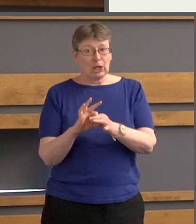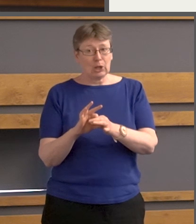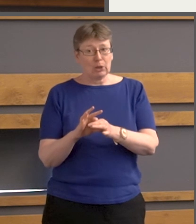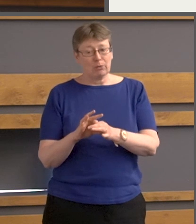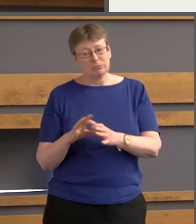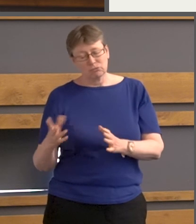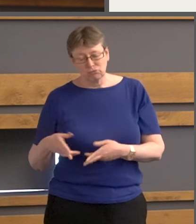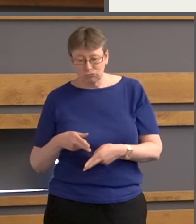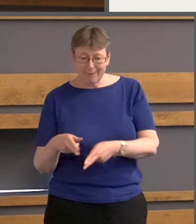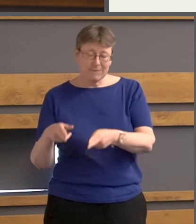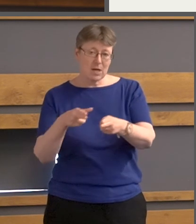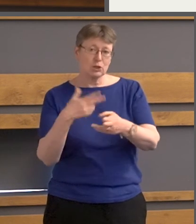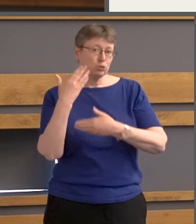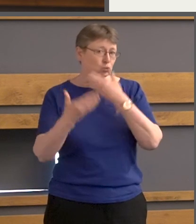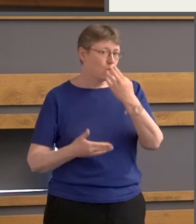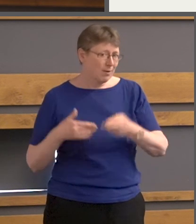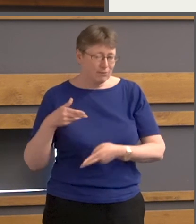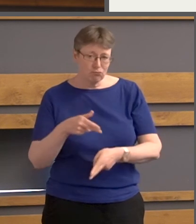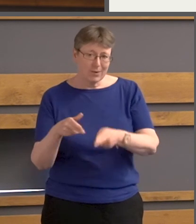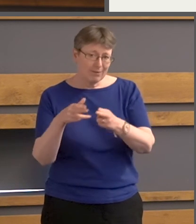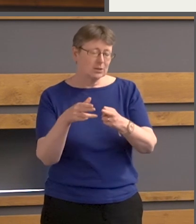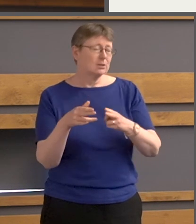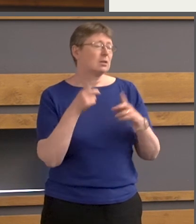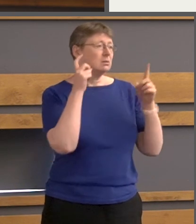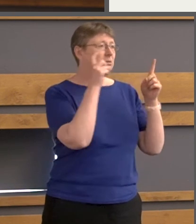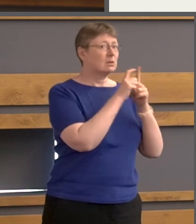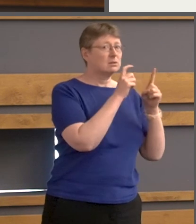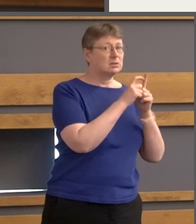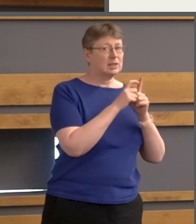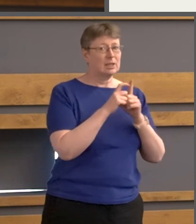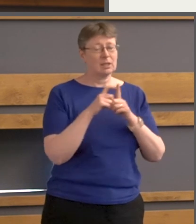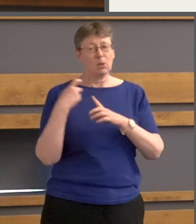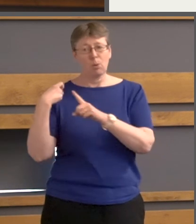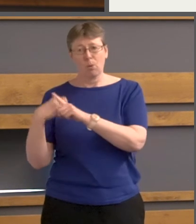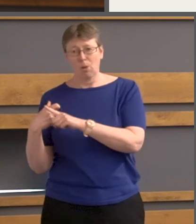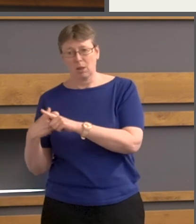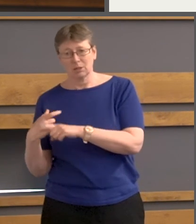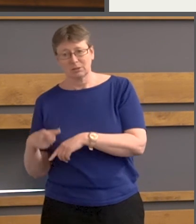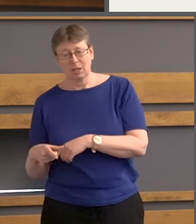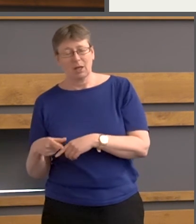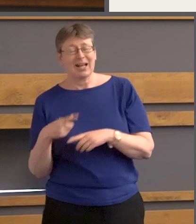through the story of the rivers, Dundee and Kolkata, the Tay and the Ganga?